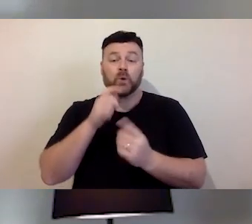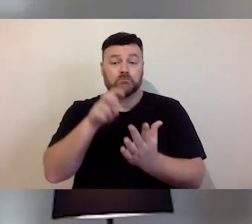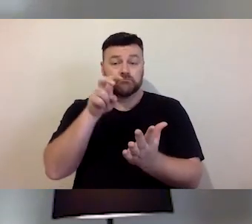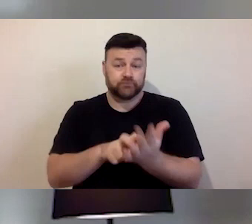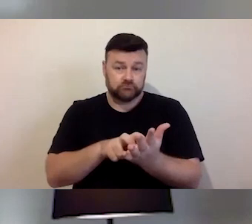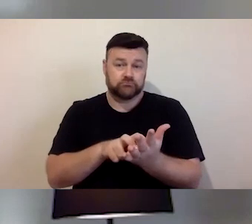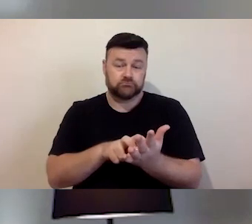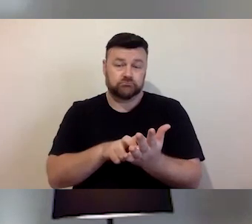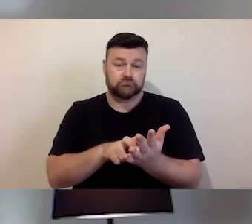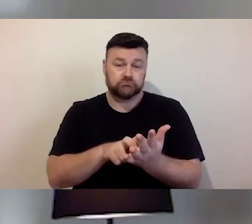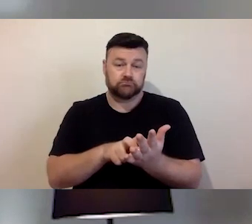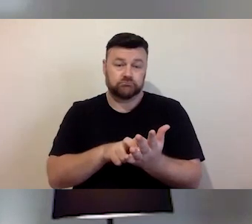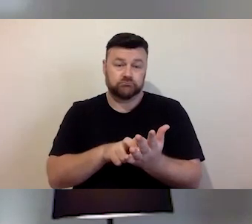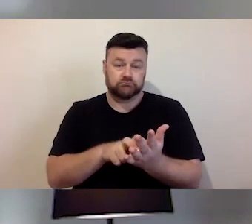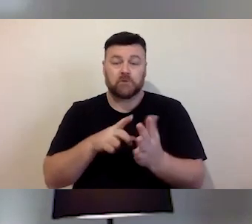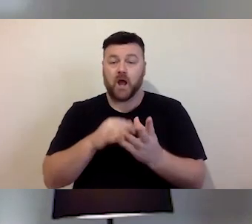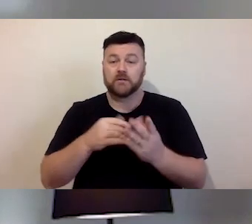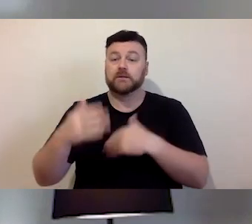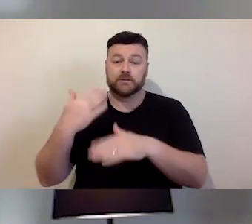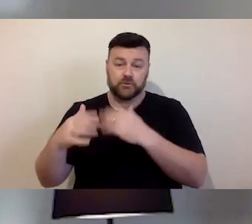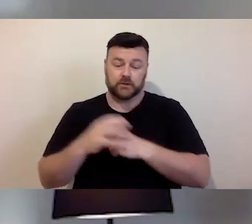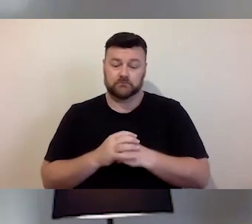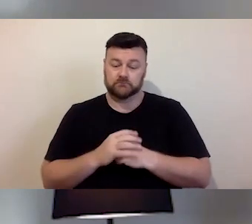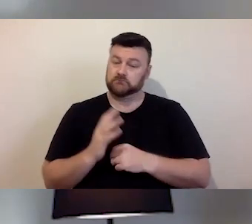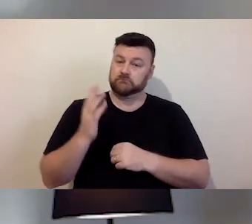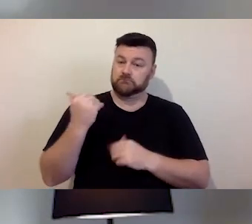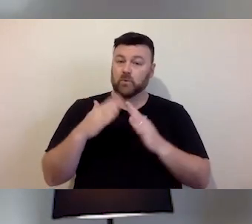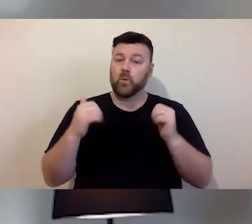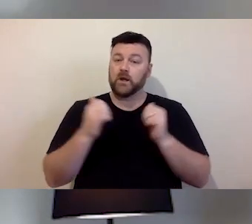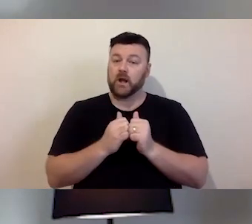Last weekend, tens of thousands of people gathered